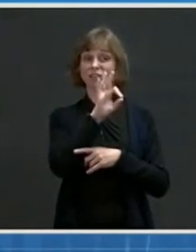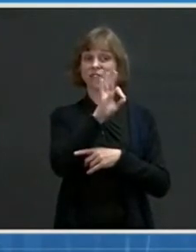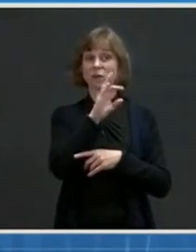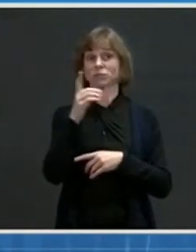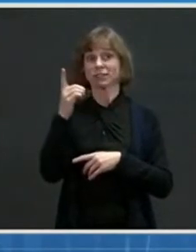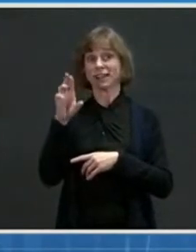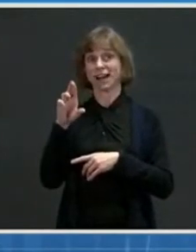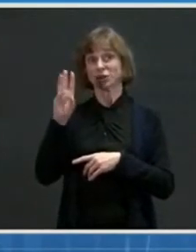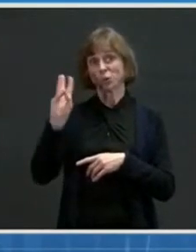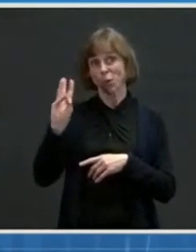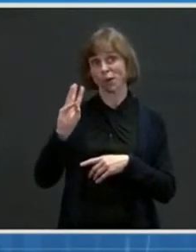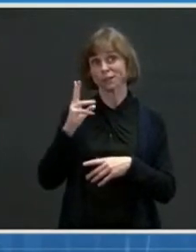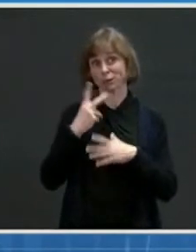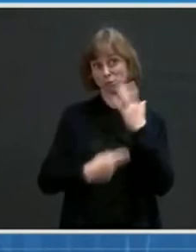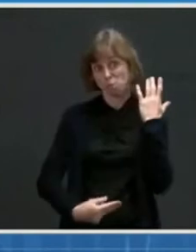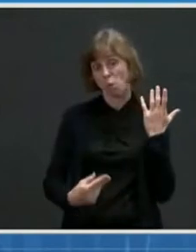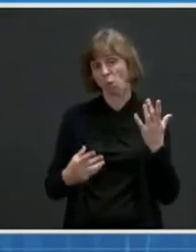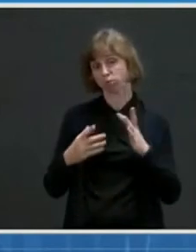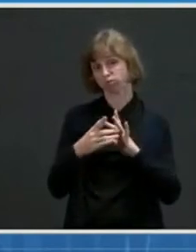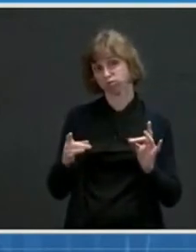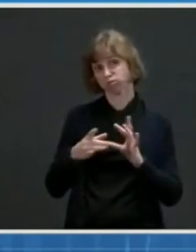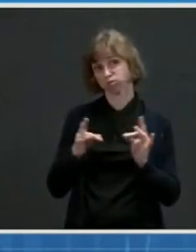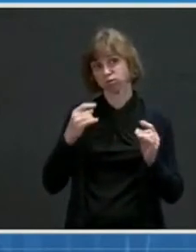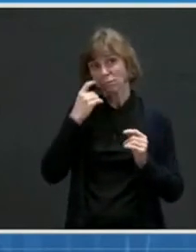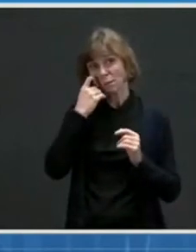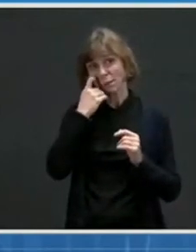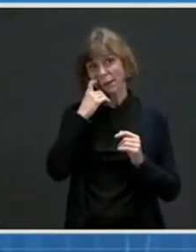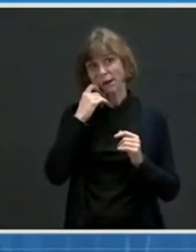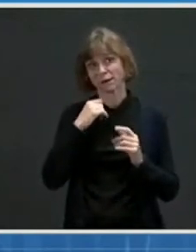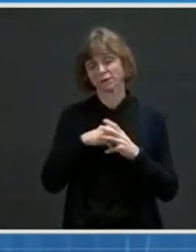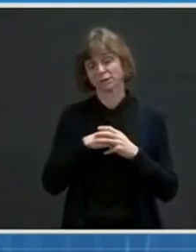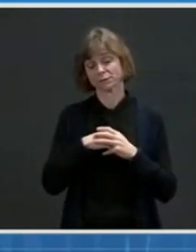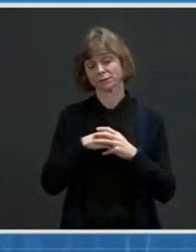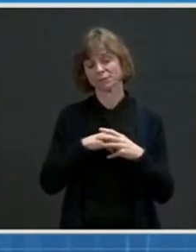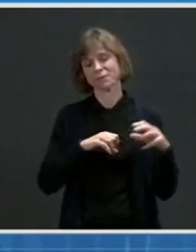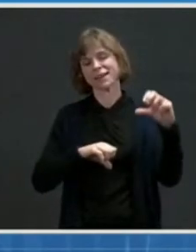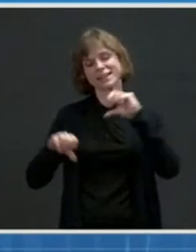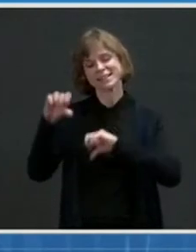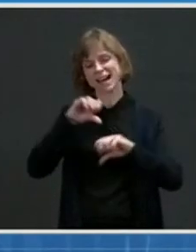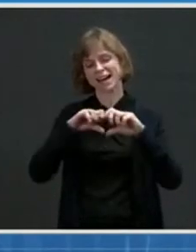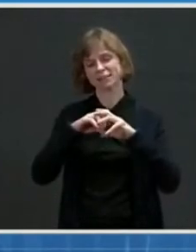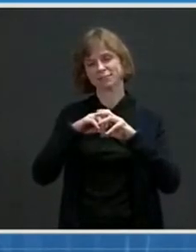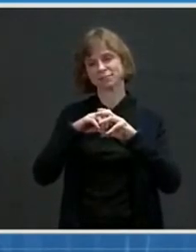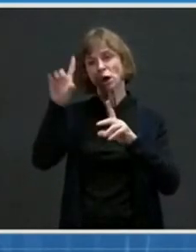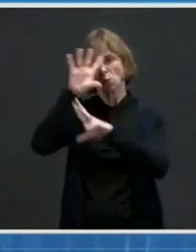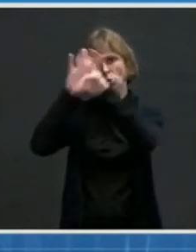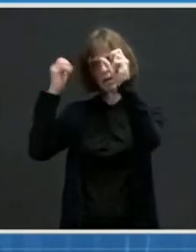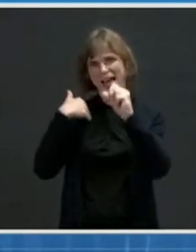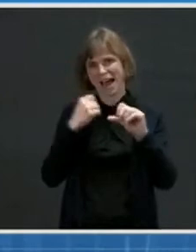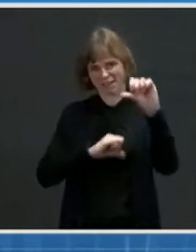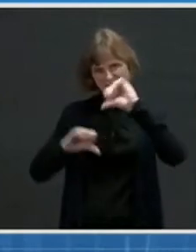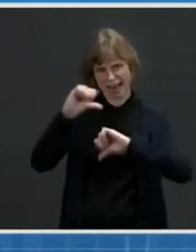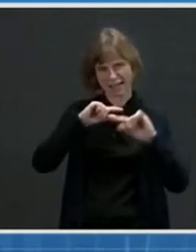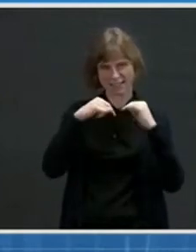THE BROADER POINT THAT DR. FAUCI AND DR. WALENSKY ELUDED TO THIS.